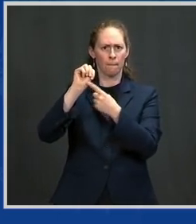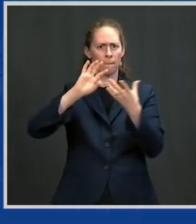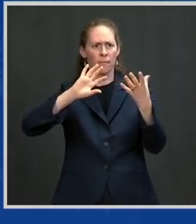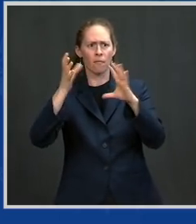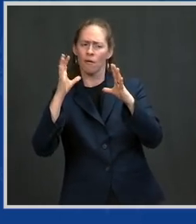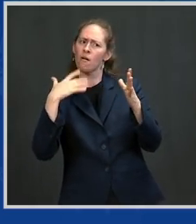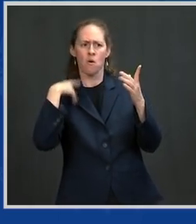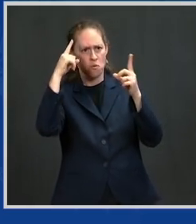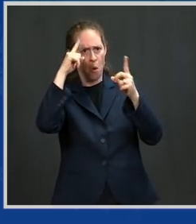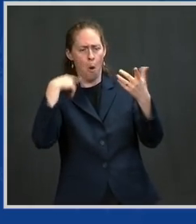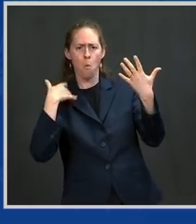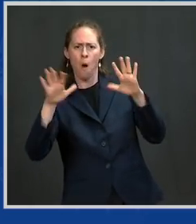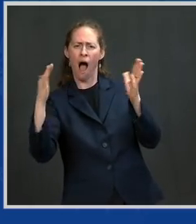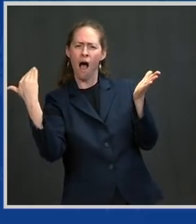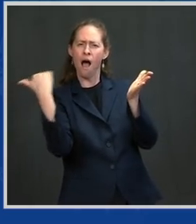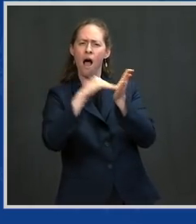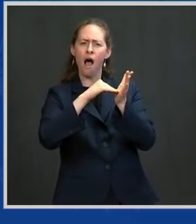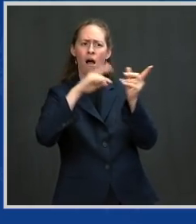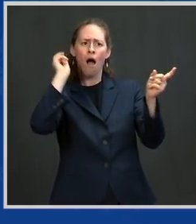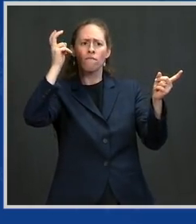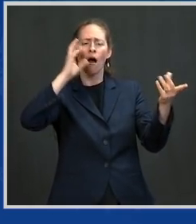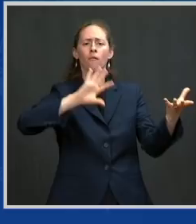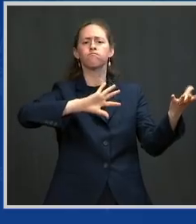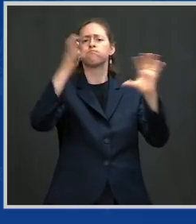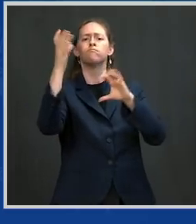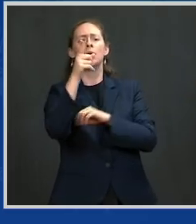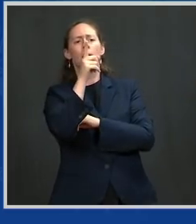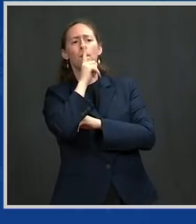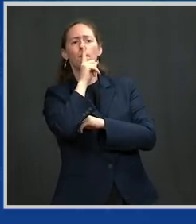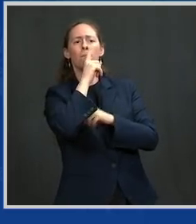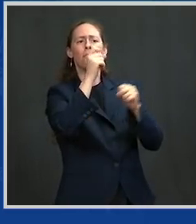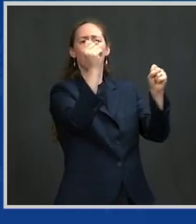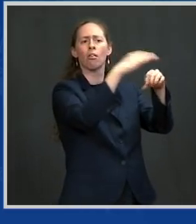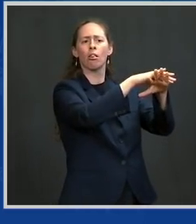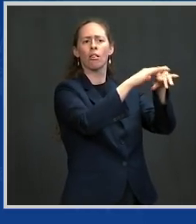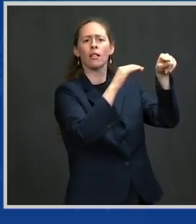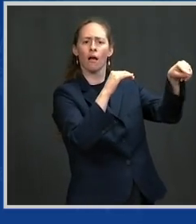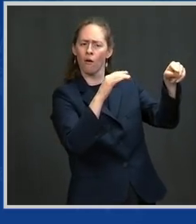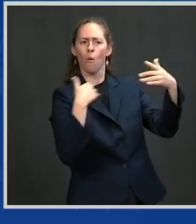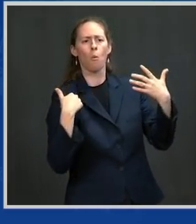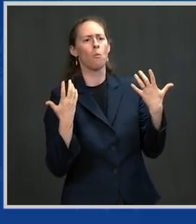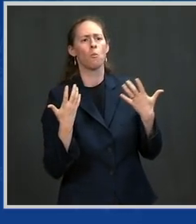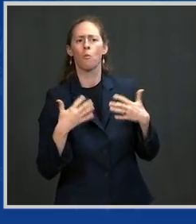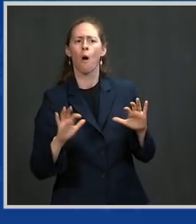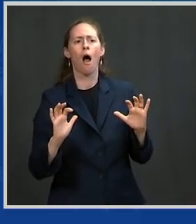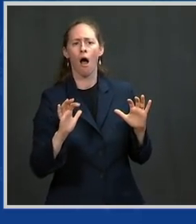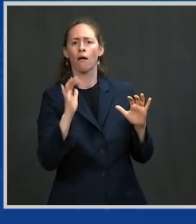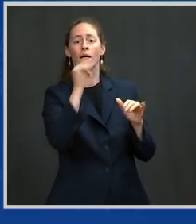a safe haven for attacks on our countries, even as we take on terrorist networks